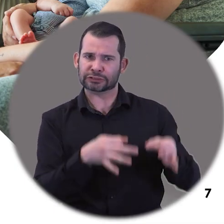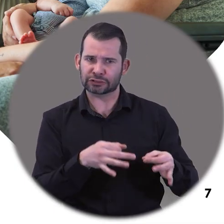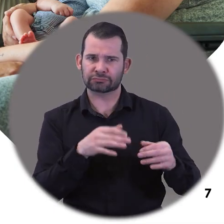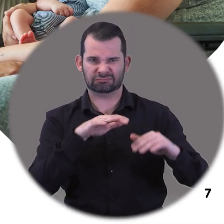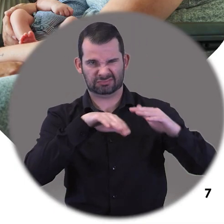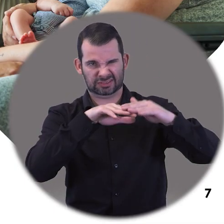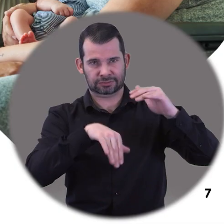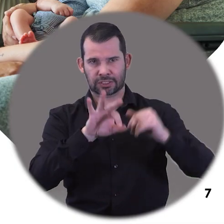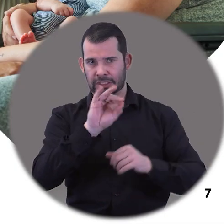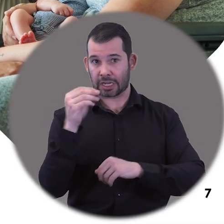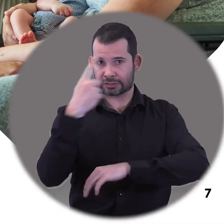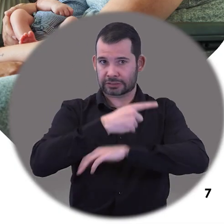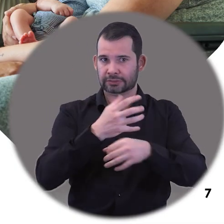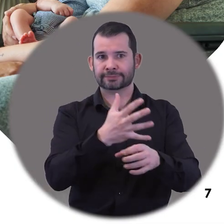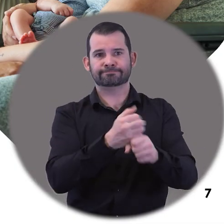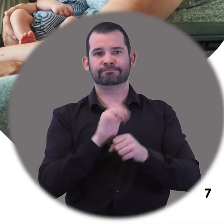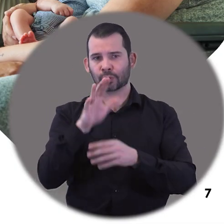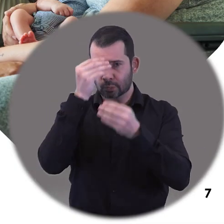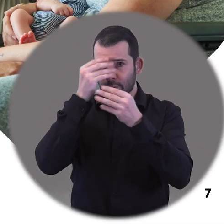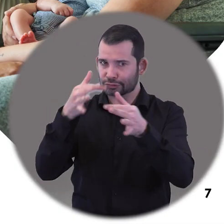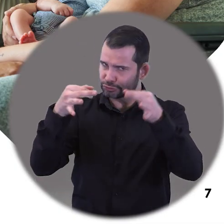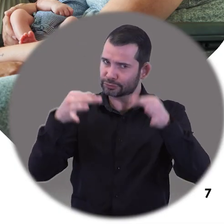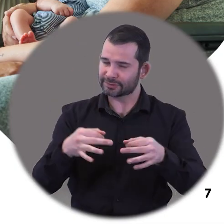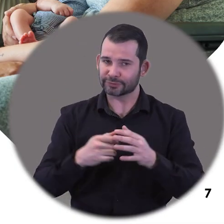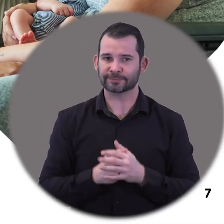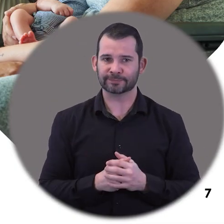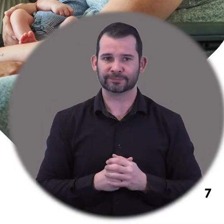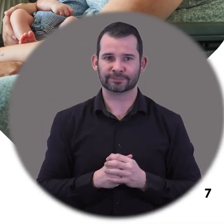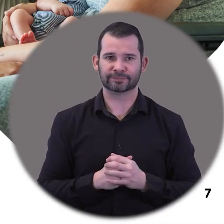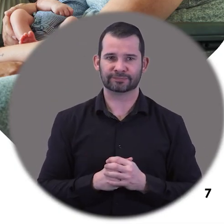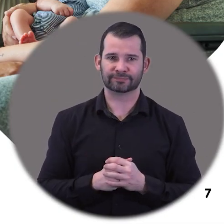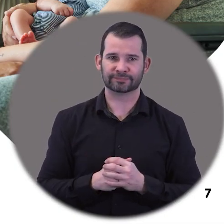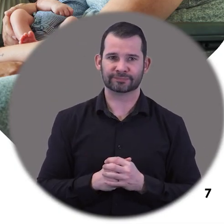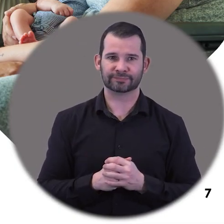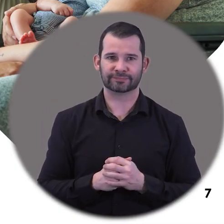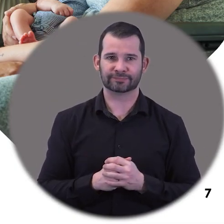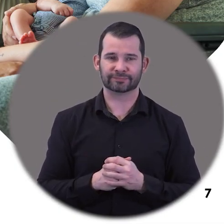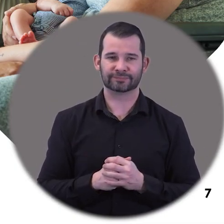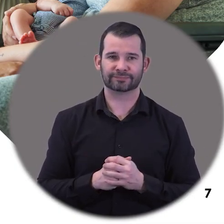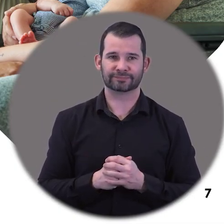of receiving your notice of determination.